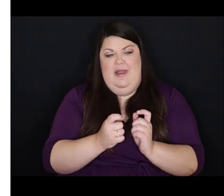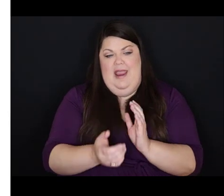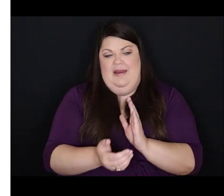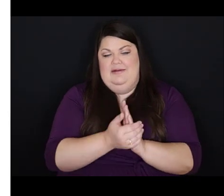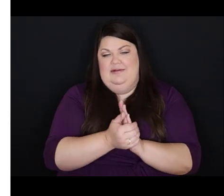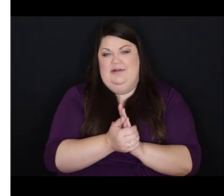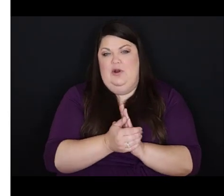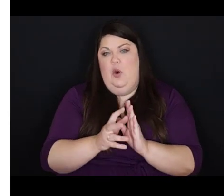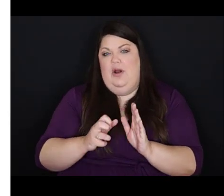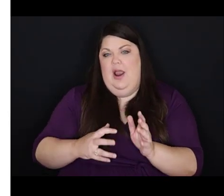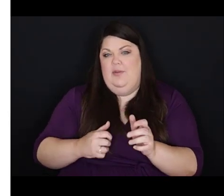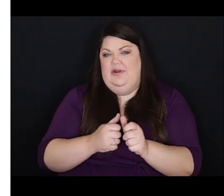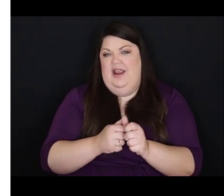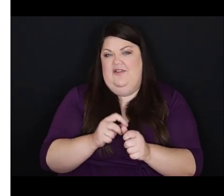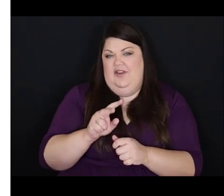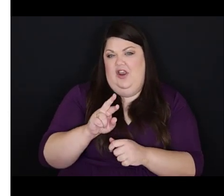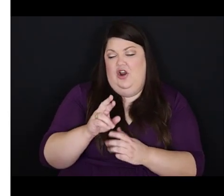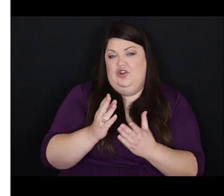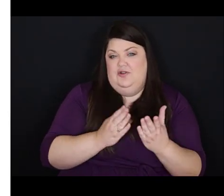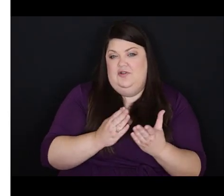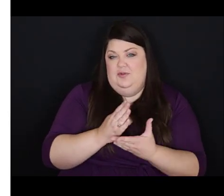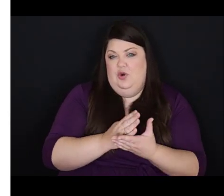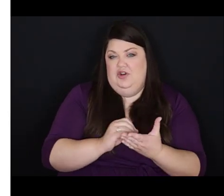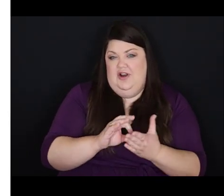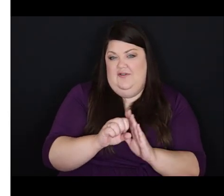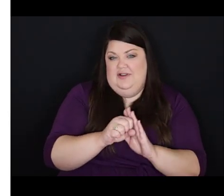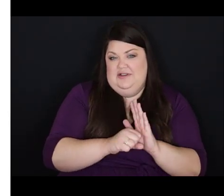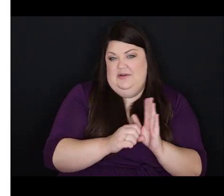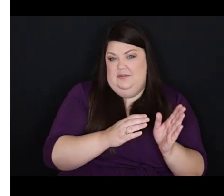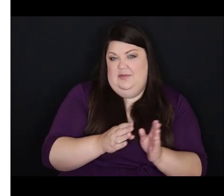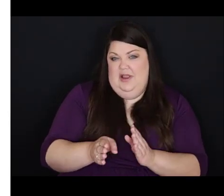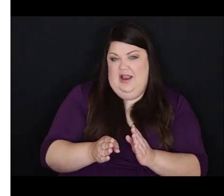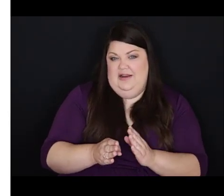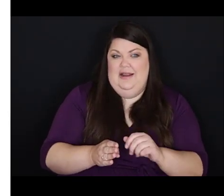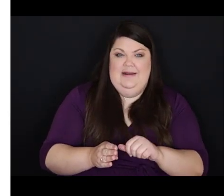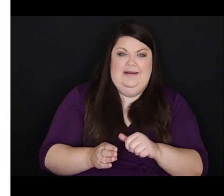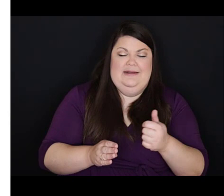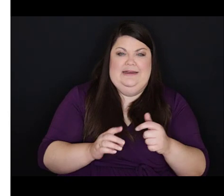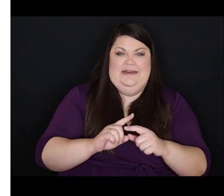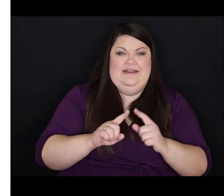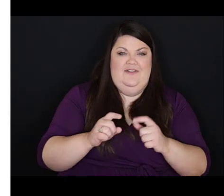the VR services portion of the State Plan in an alternate year from the 2-year cycle.